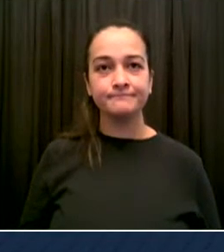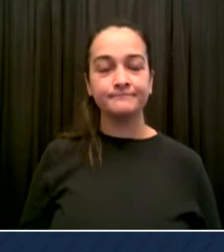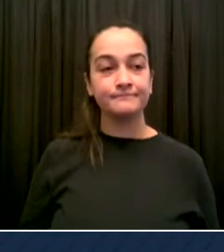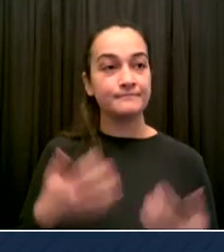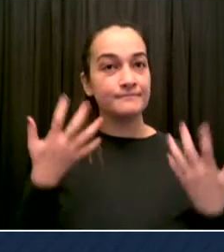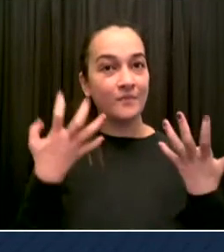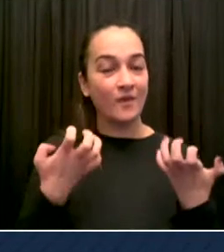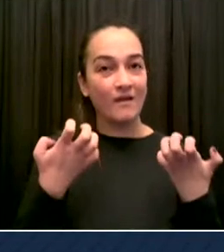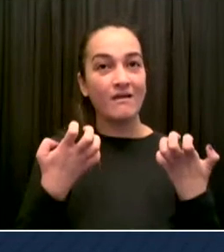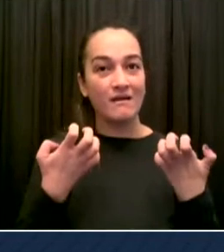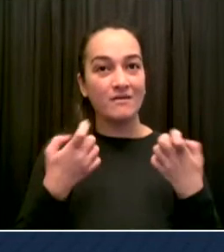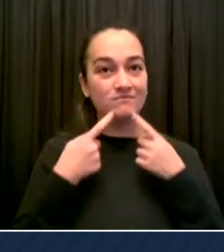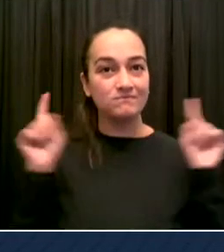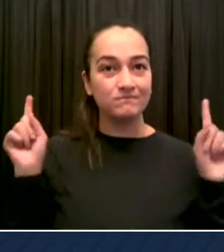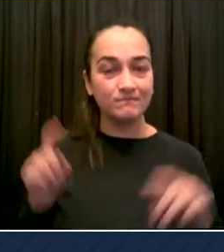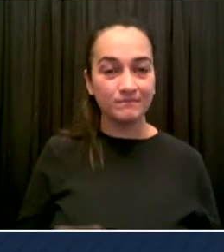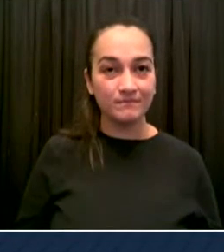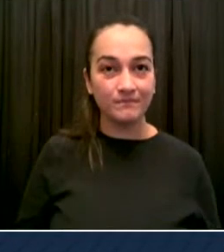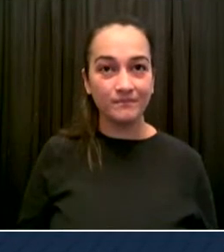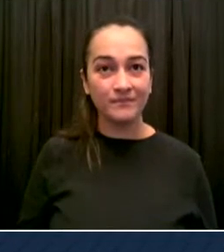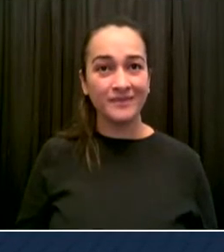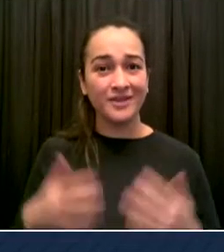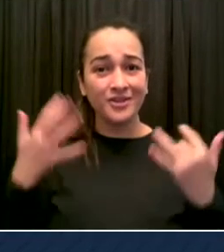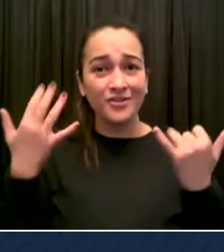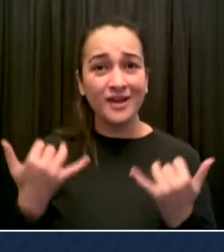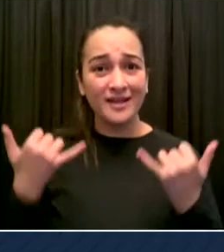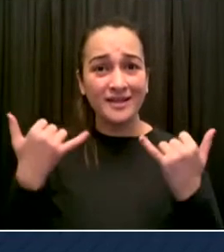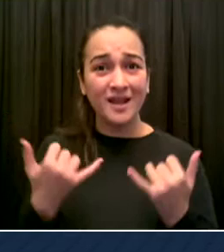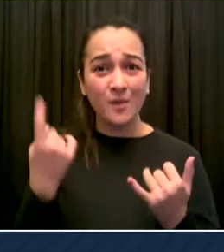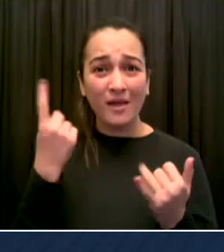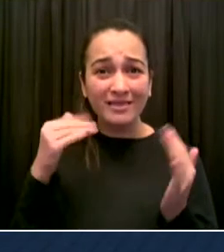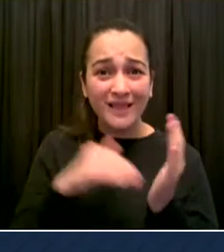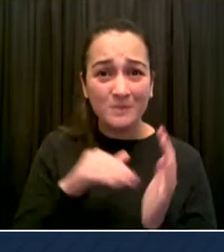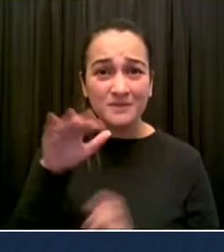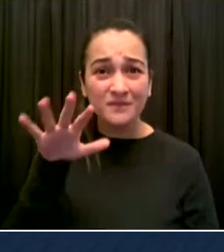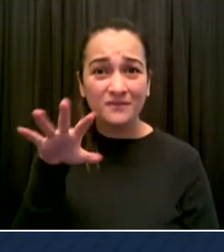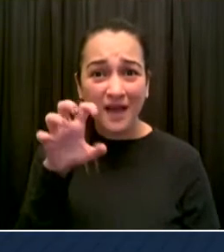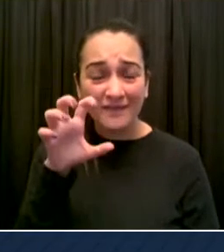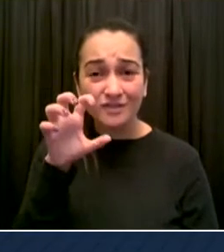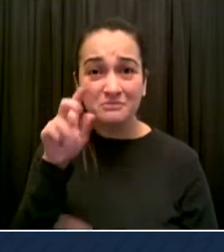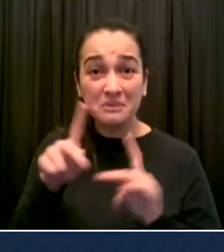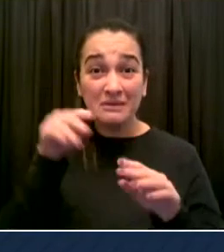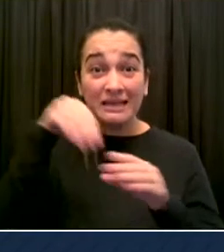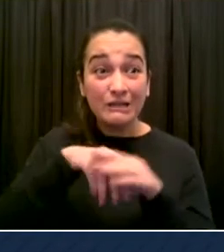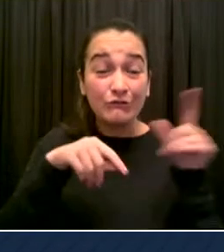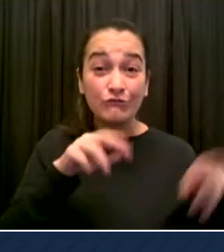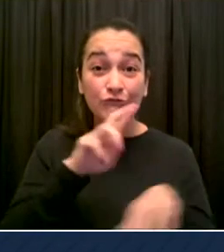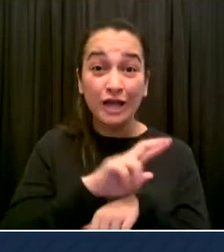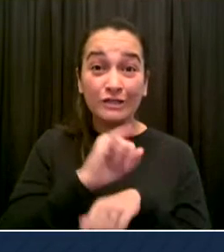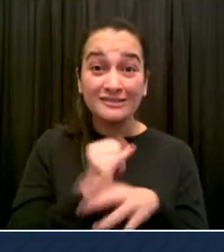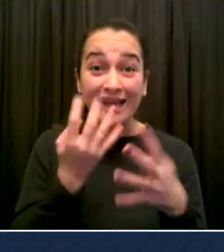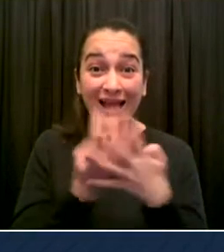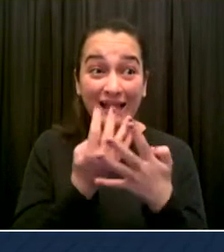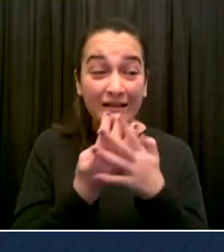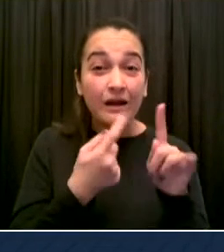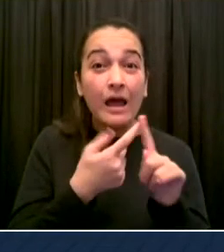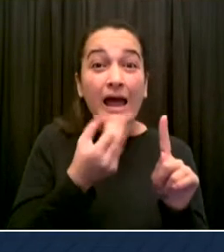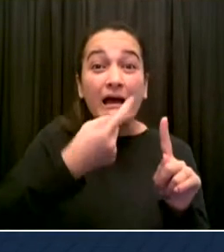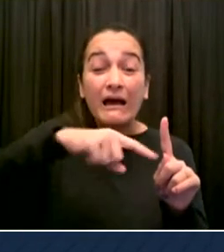500 OTF HCAE SES OF PEOPLE RIGHT NOW IN RIKERS.